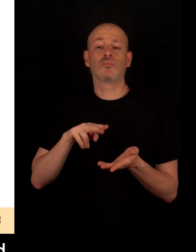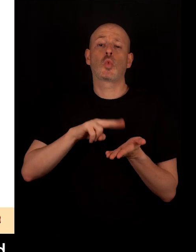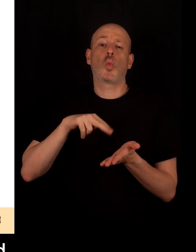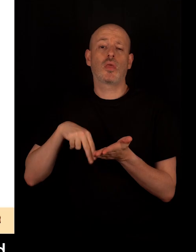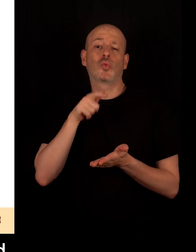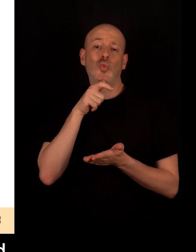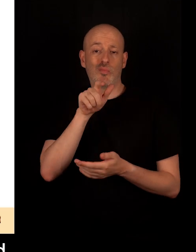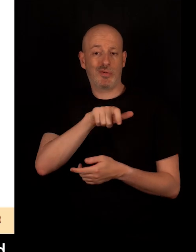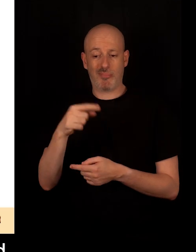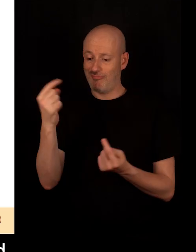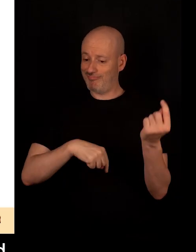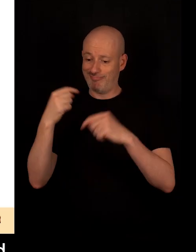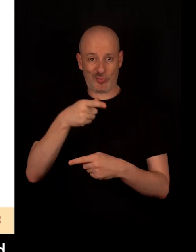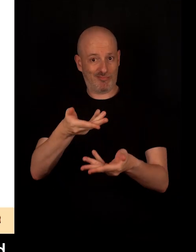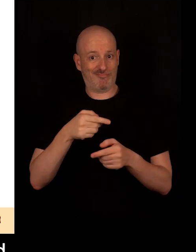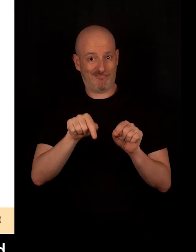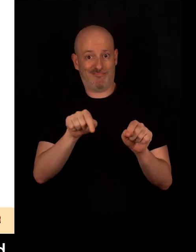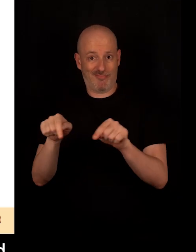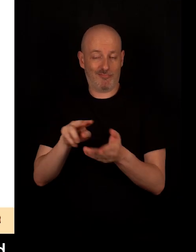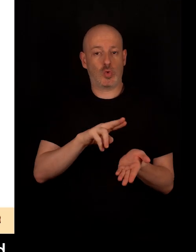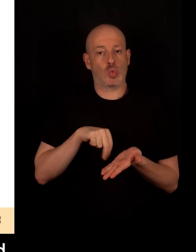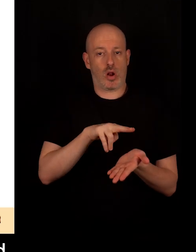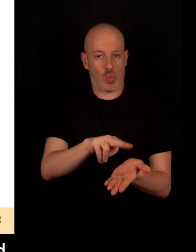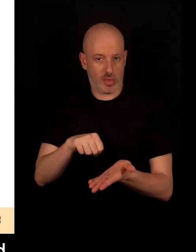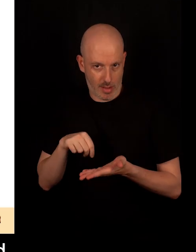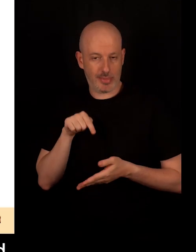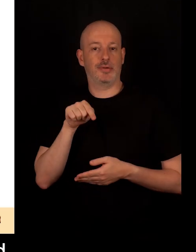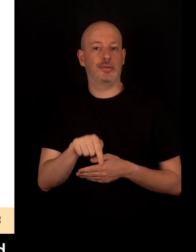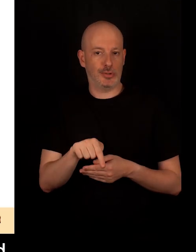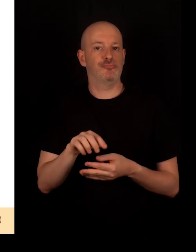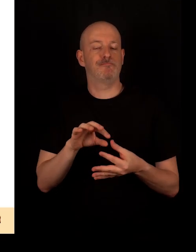These are the contracts that you will need to have with your residents.